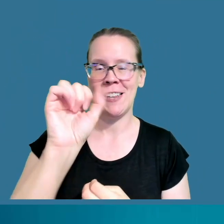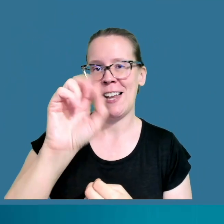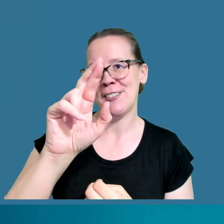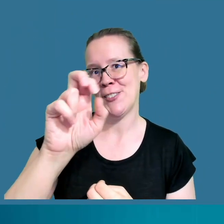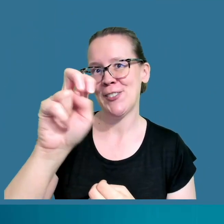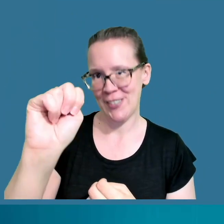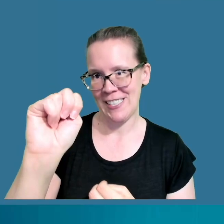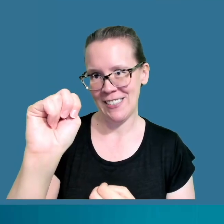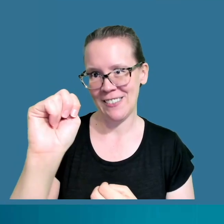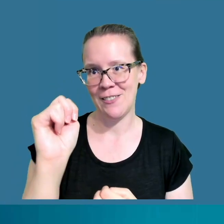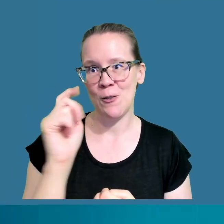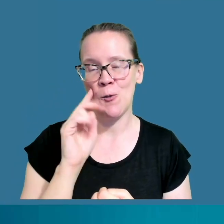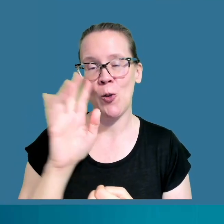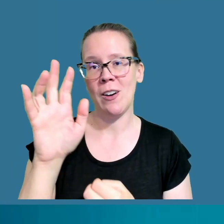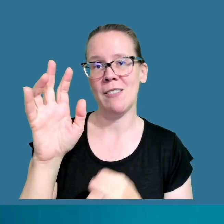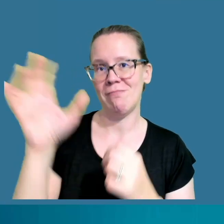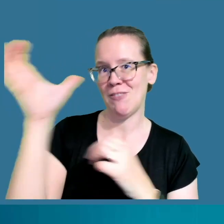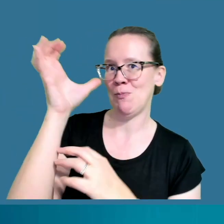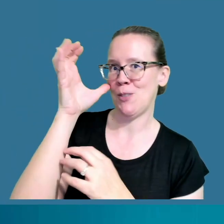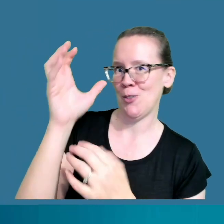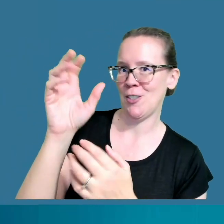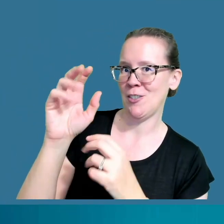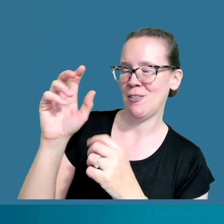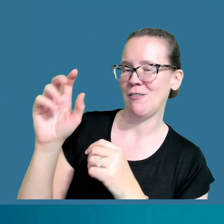like, weird rainbow thing to show the screen; and then on the edges,